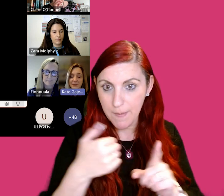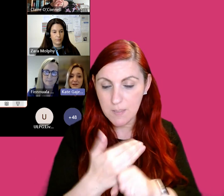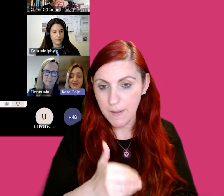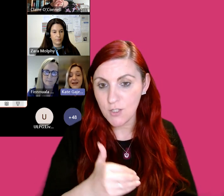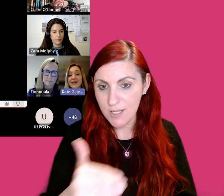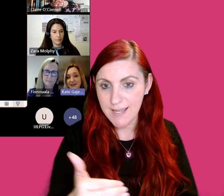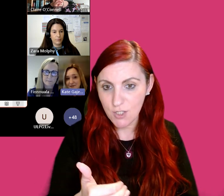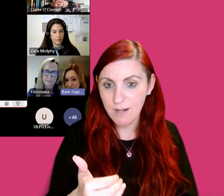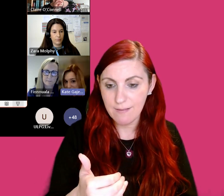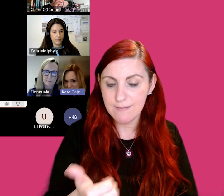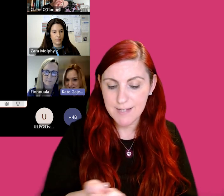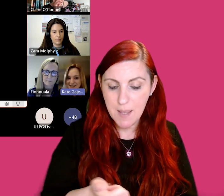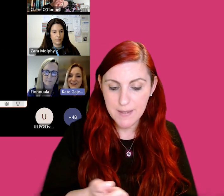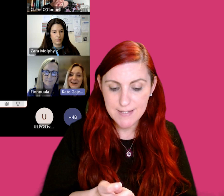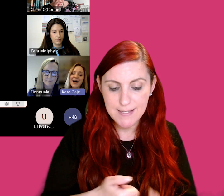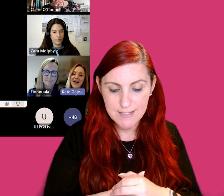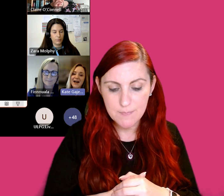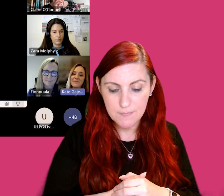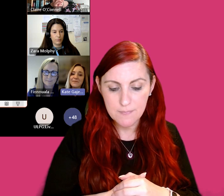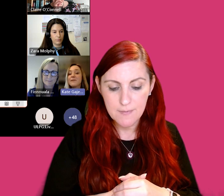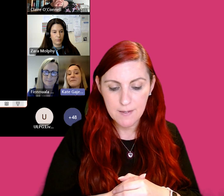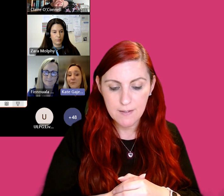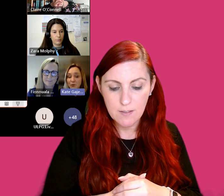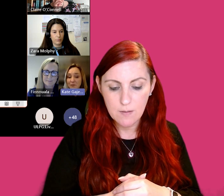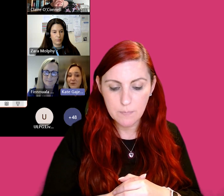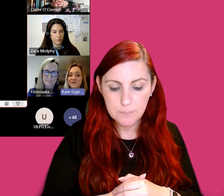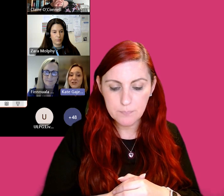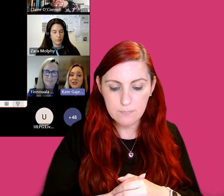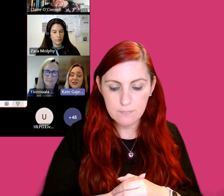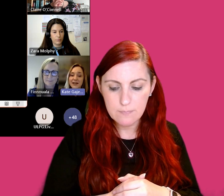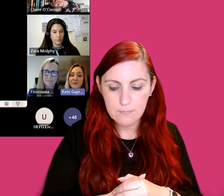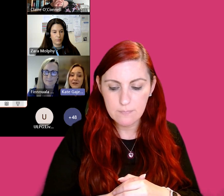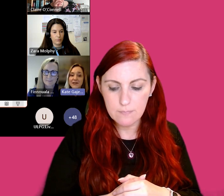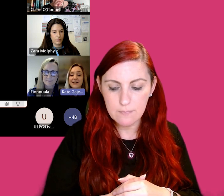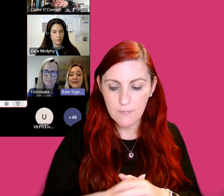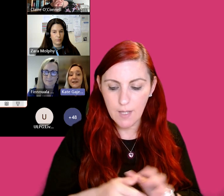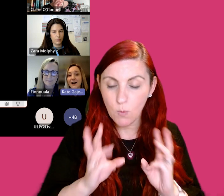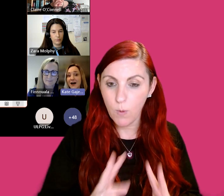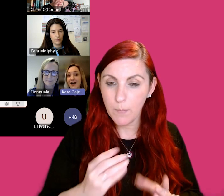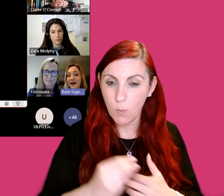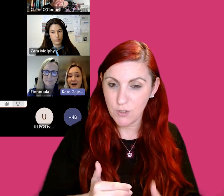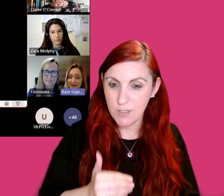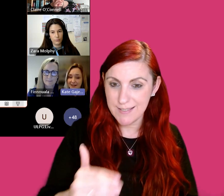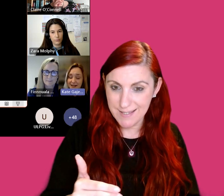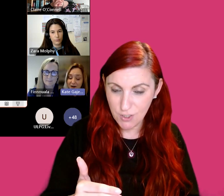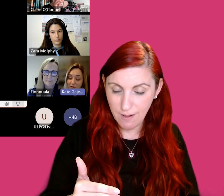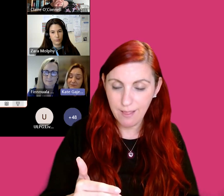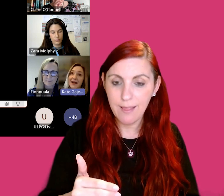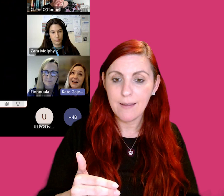diabetes and as funa mentioned earlier um women with gational diabetes are then uh at a long a